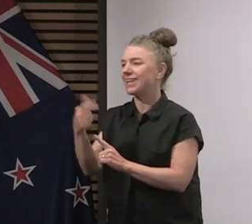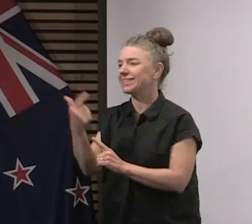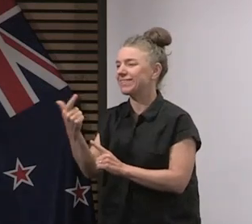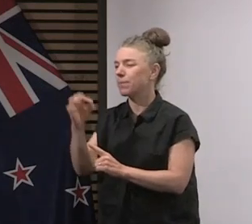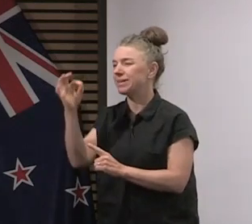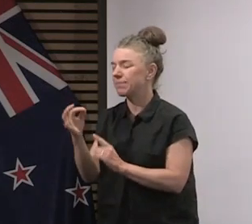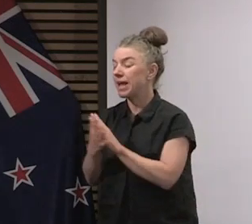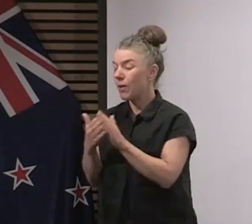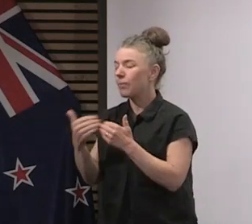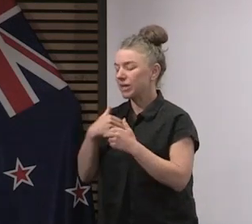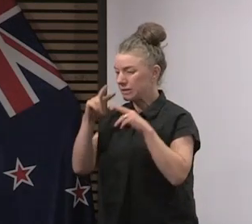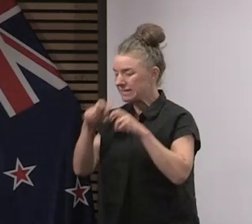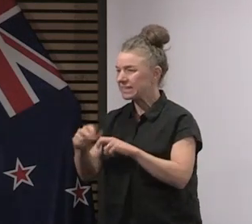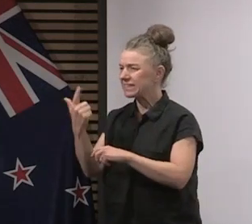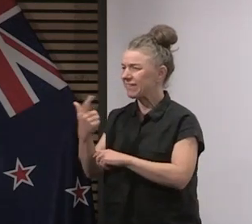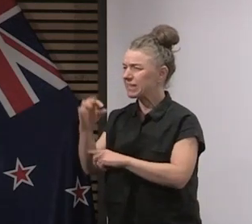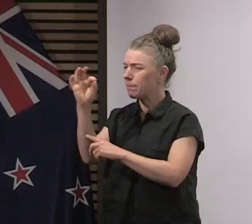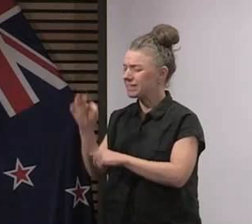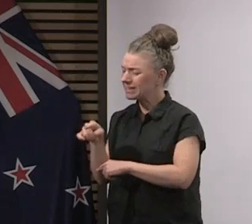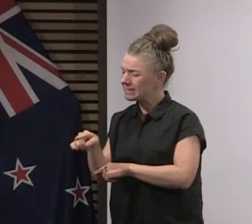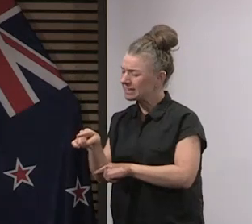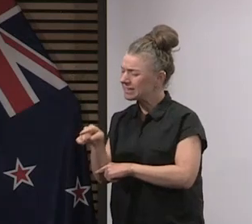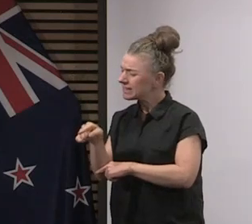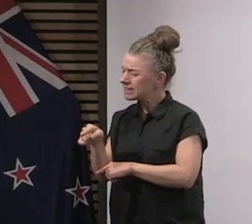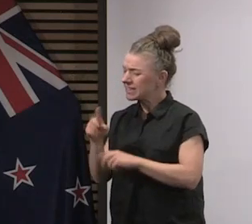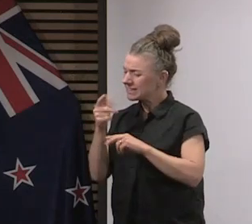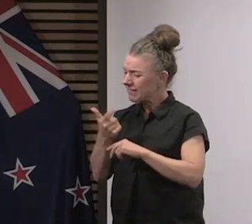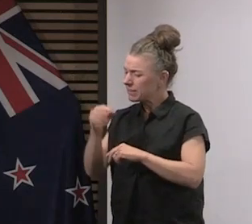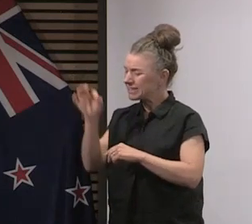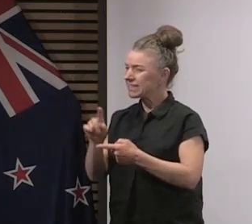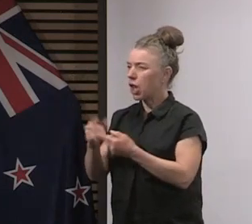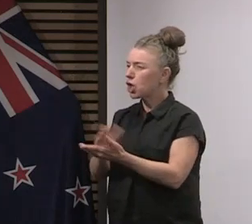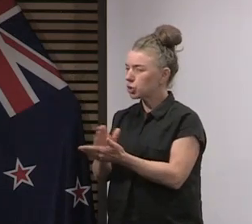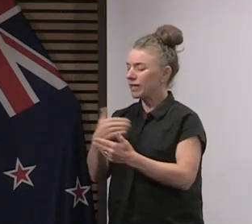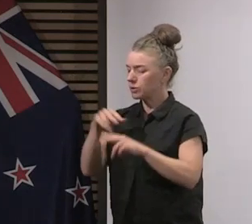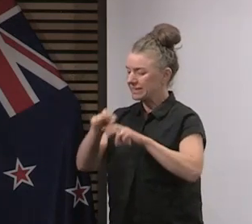link to travel history. But what we are really wanting to do is have a close look at